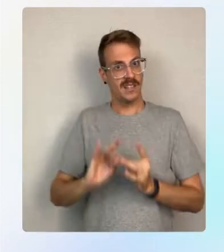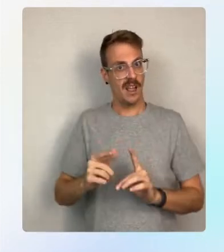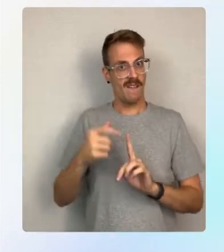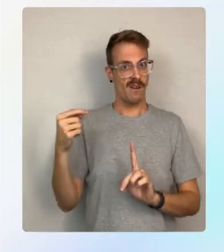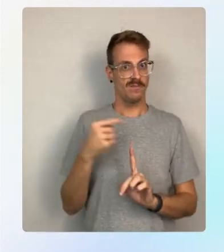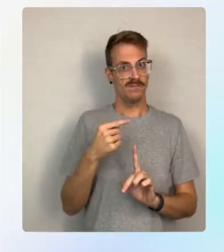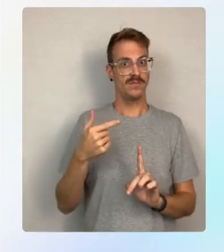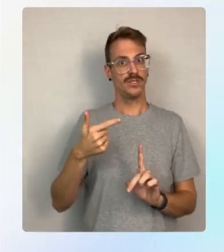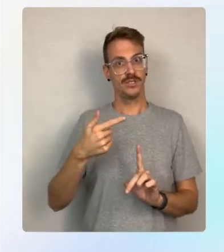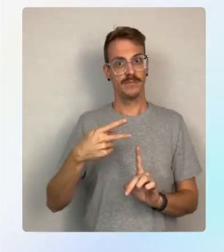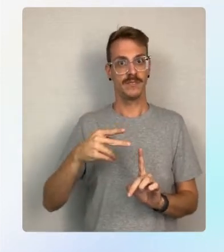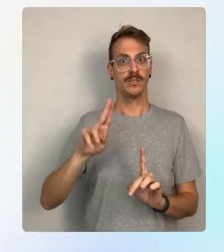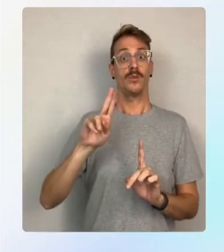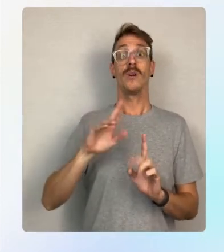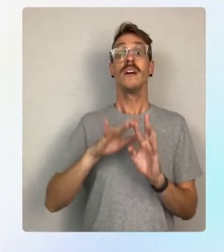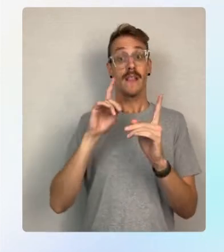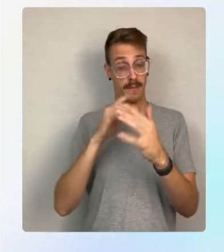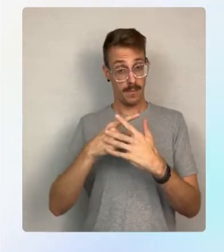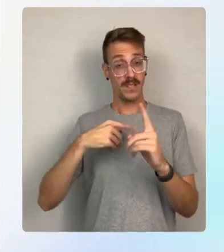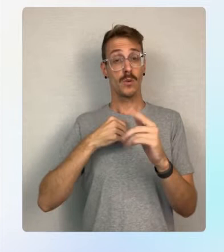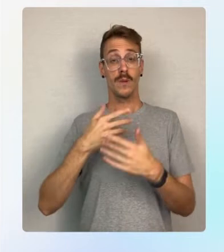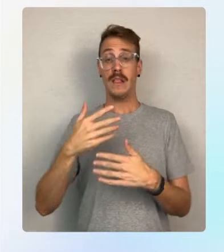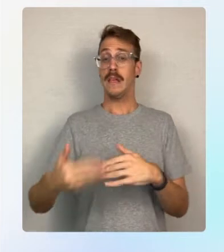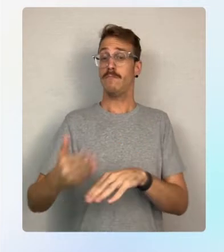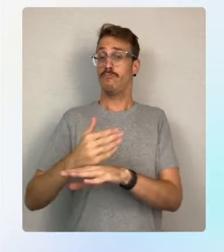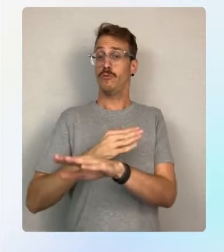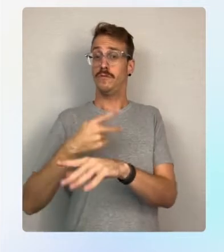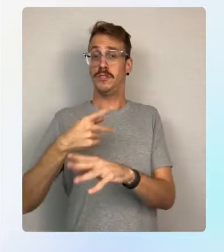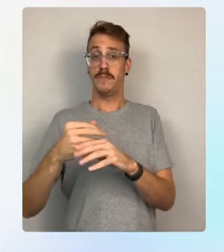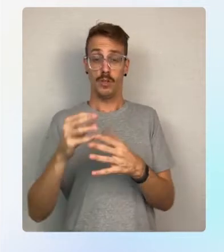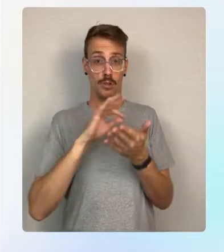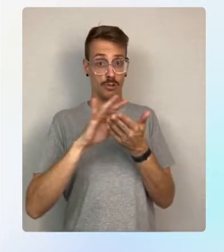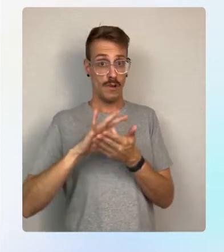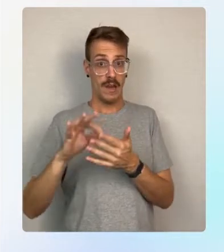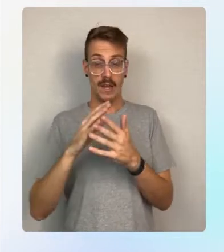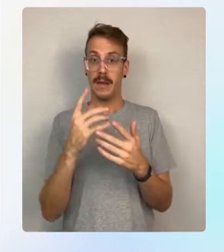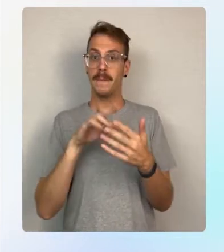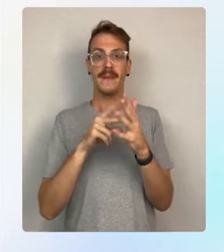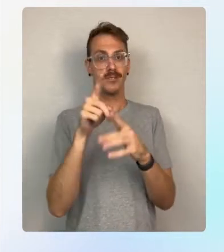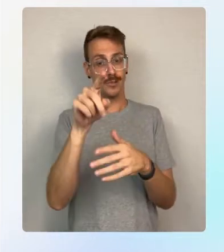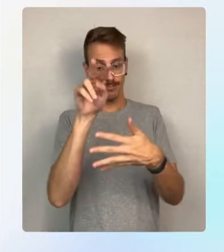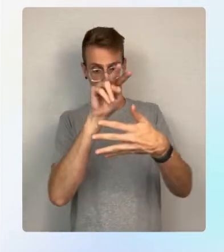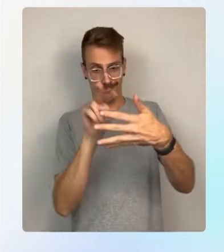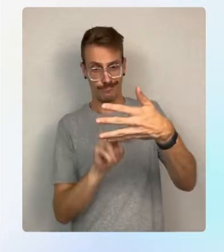The change also improved the GPU track UI dramatically, making it much easier to read.